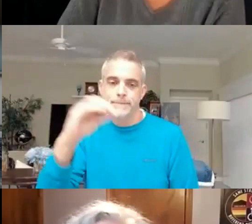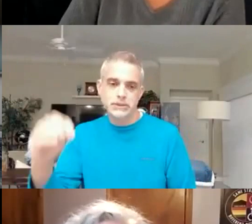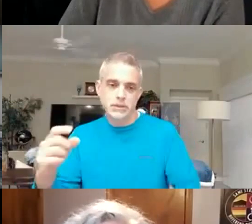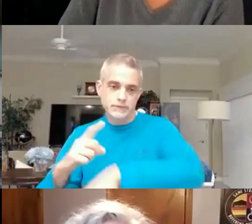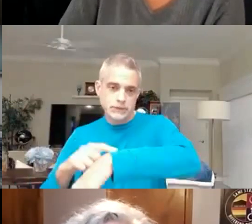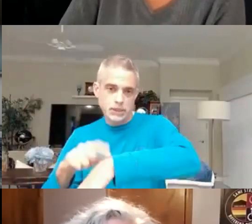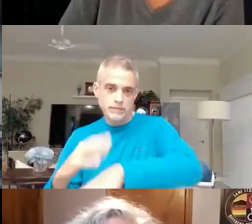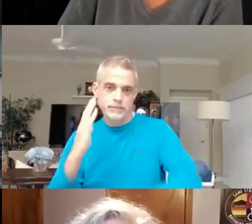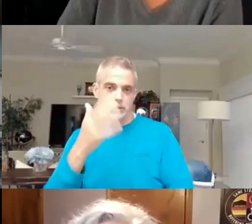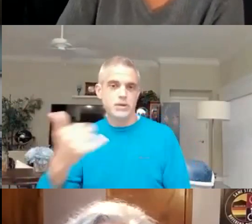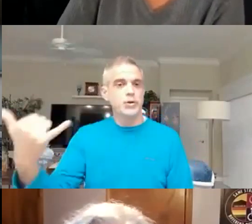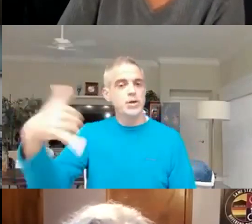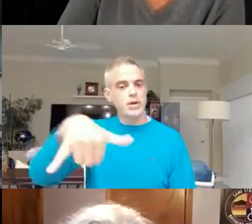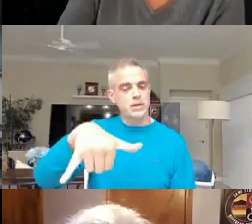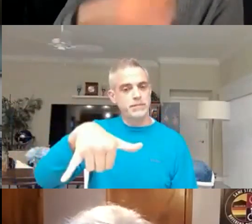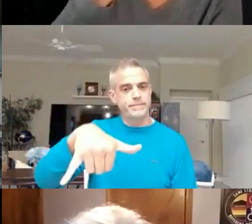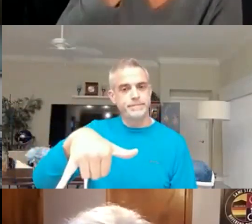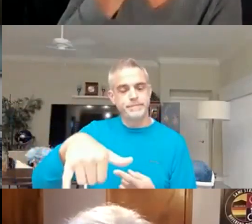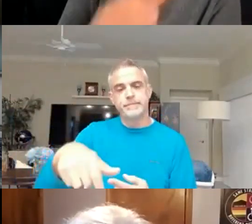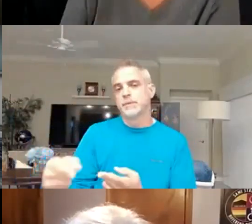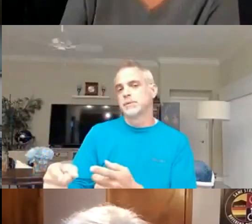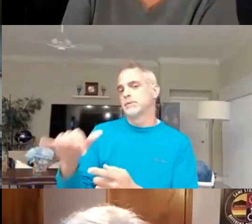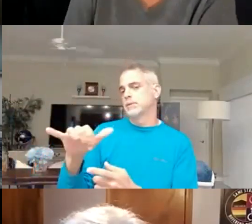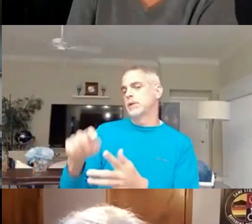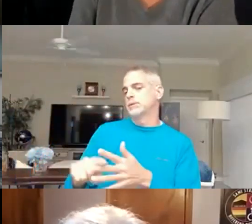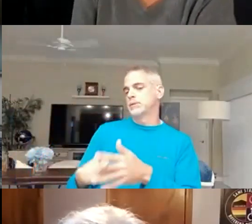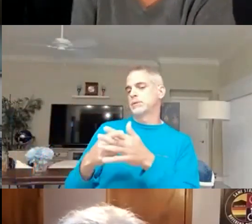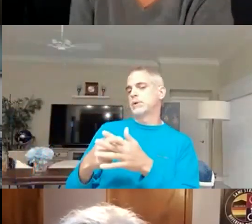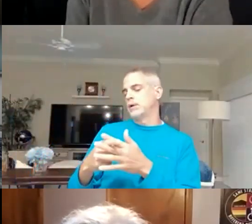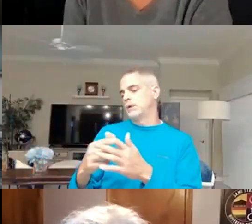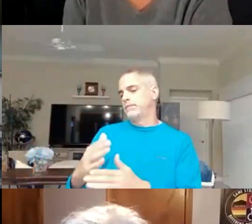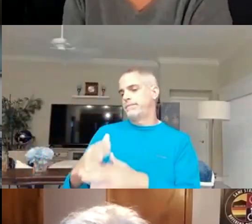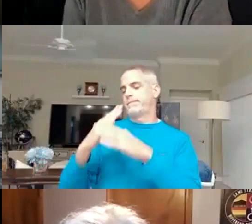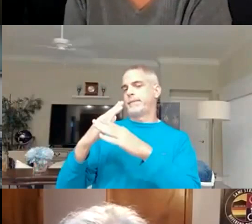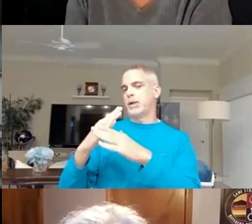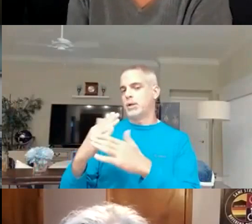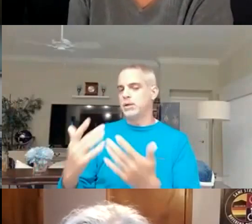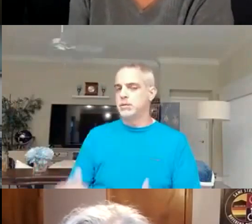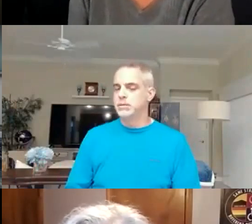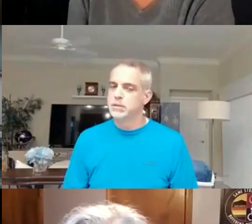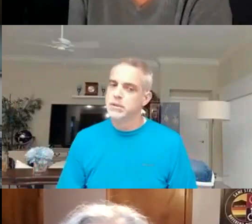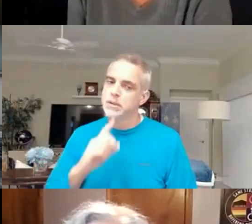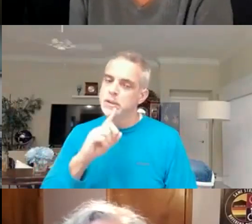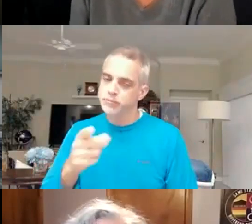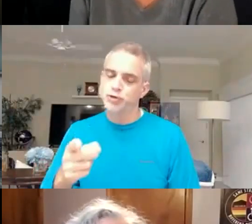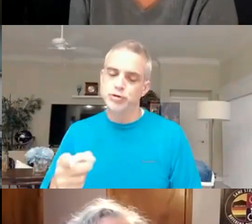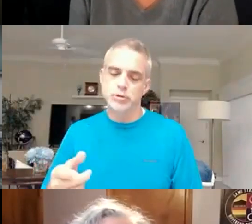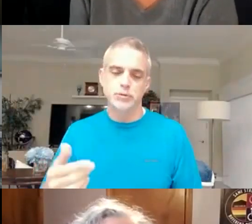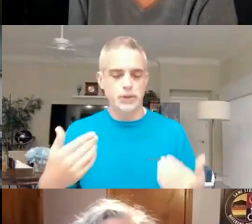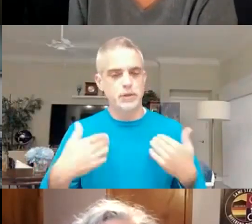So, 90% or 99% of the time people would hang up as soon as they heard that it was a relay operator. So, that's a barrier.